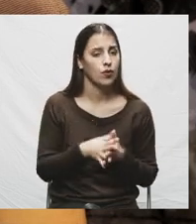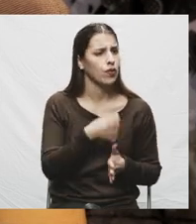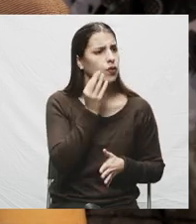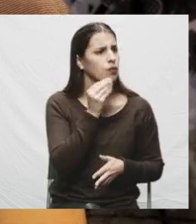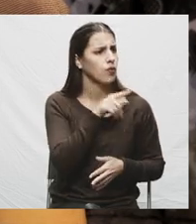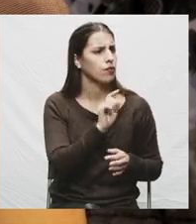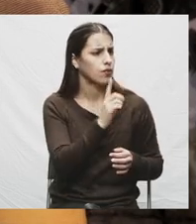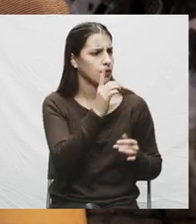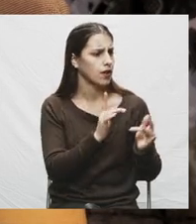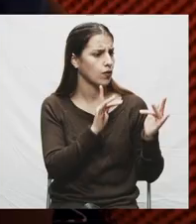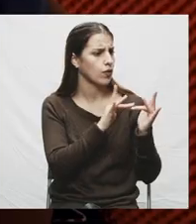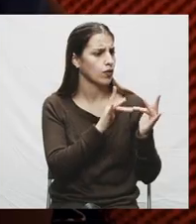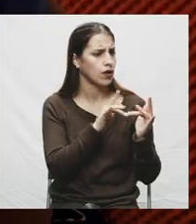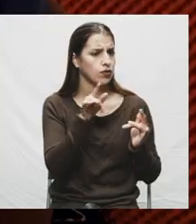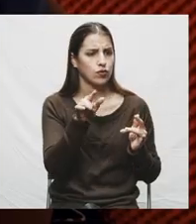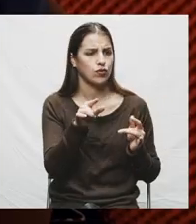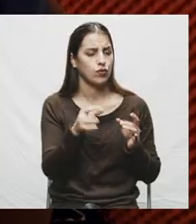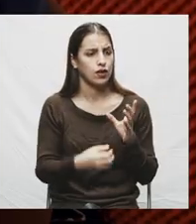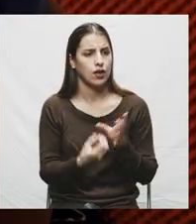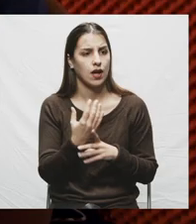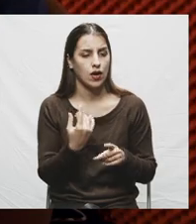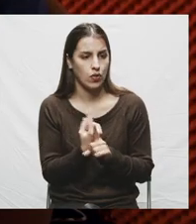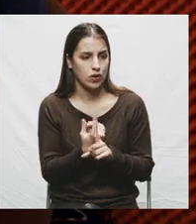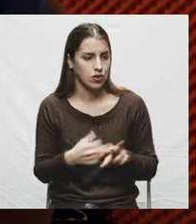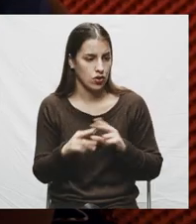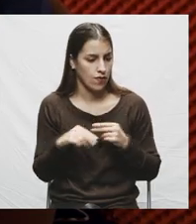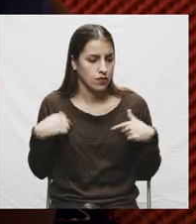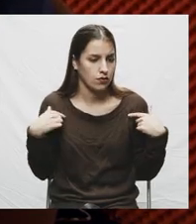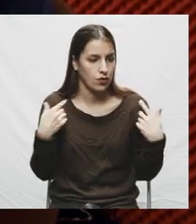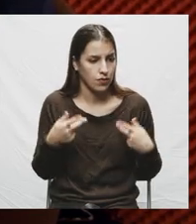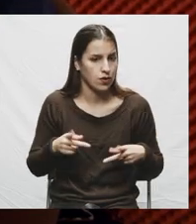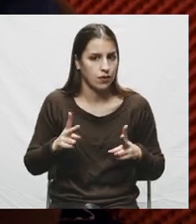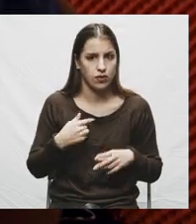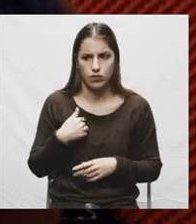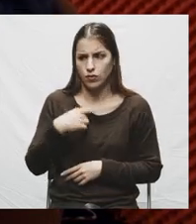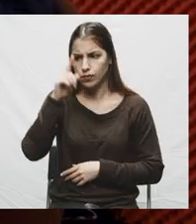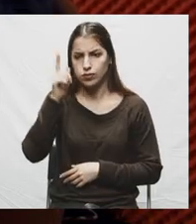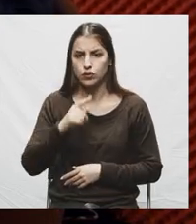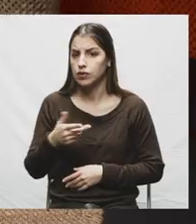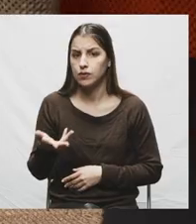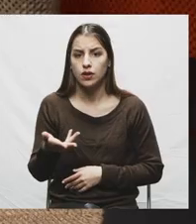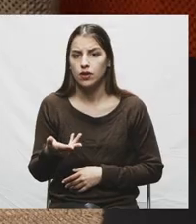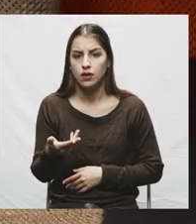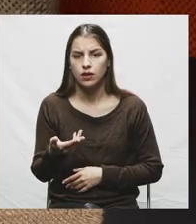How was your first contact with improvisation? I didn’t know. I didn’t know. — Sure, yes.